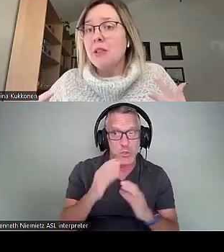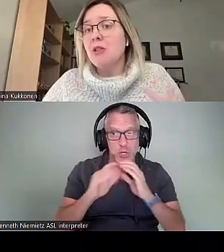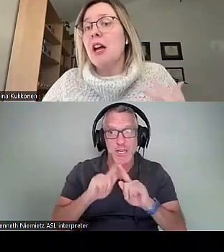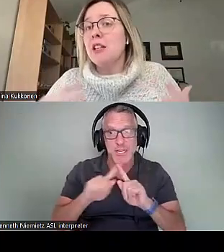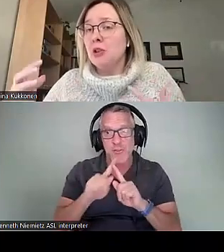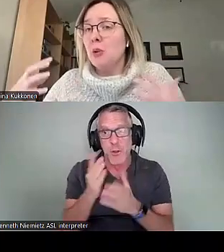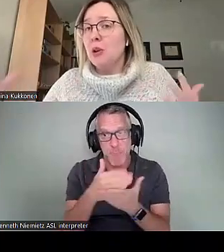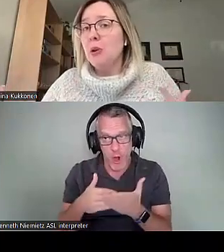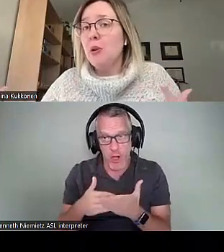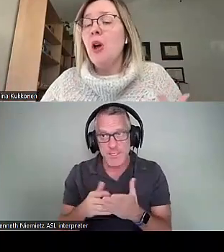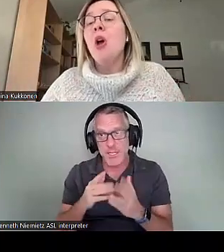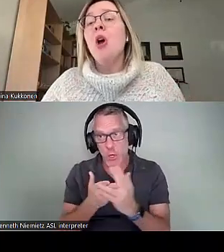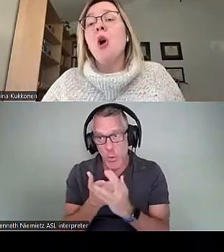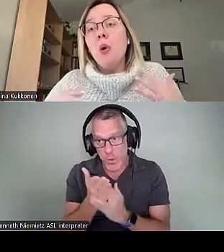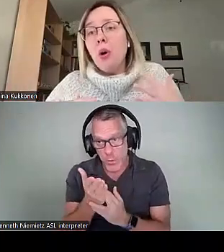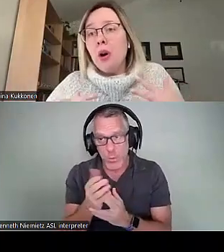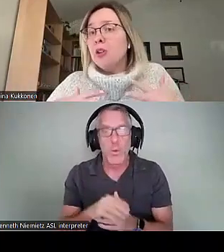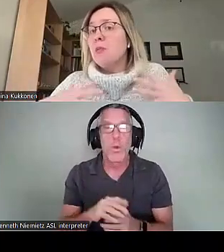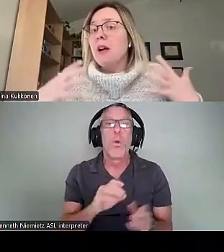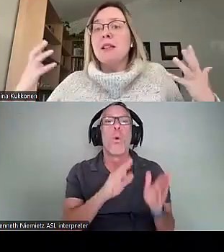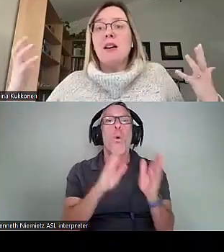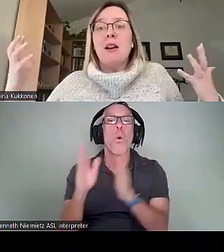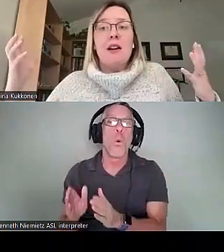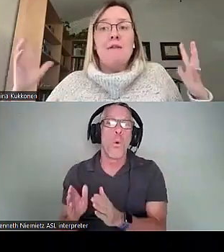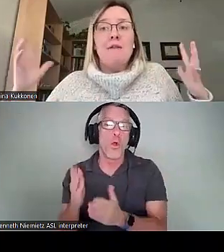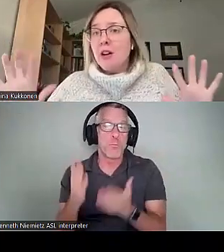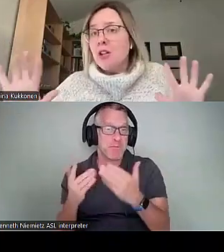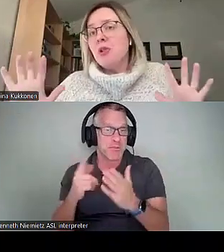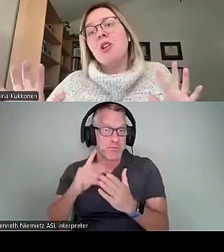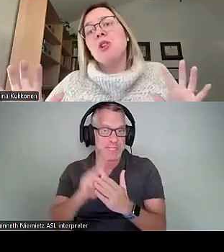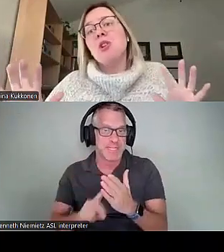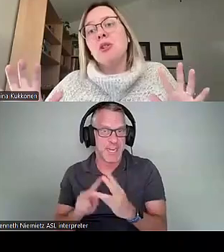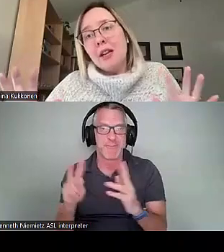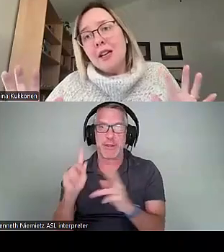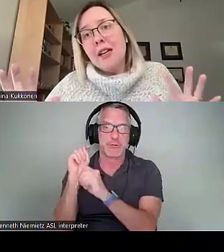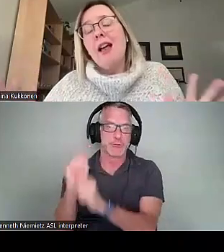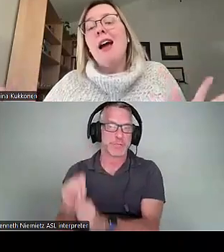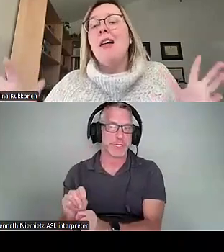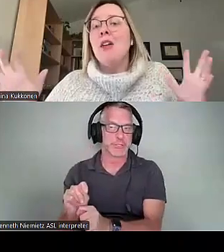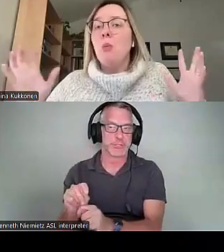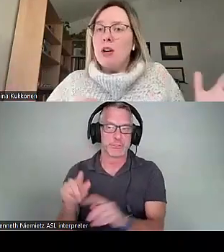research as you're going through. Or you might design a very traditional study and then want